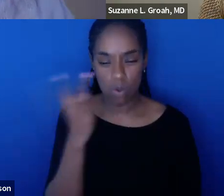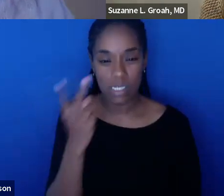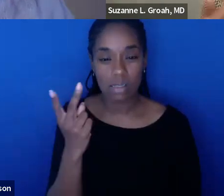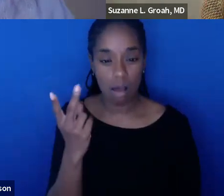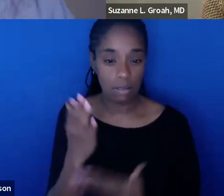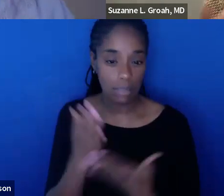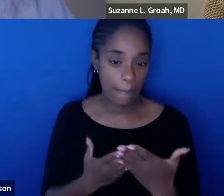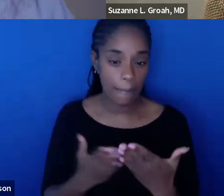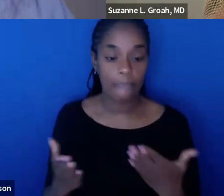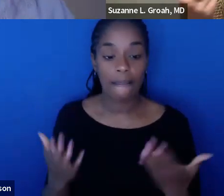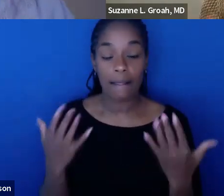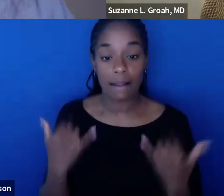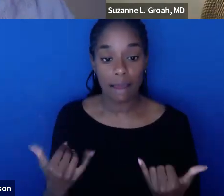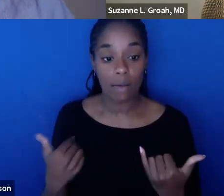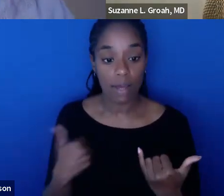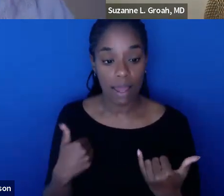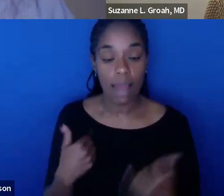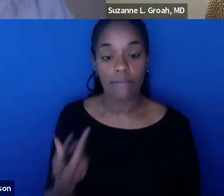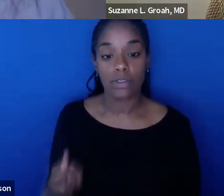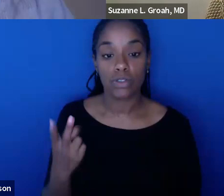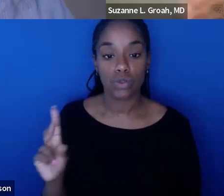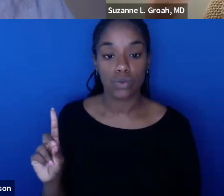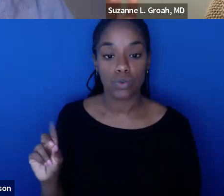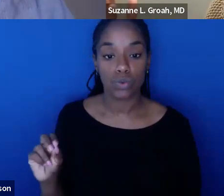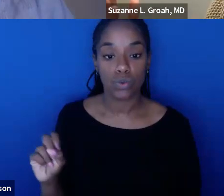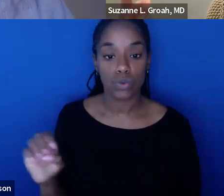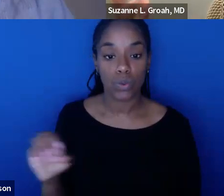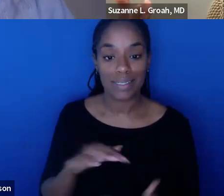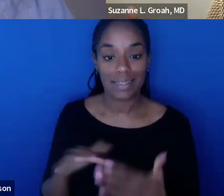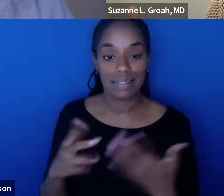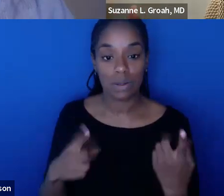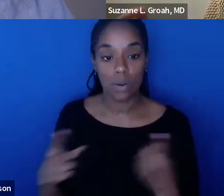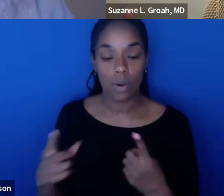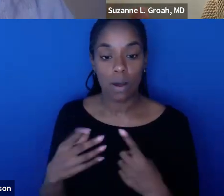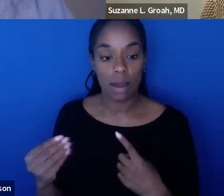So now we've got two dosing studies going on and we've got a large phase